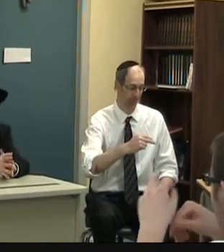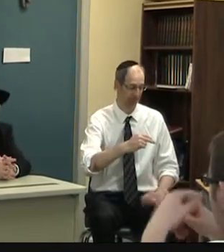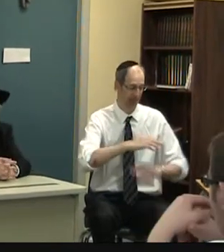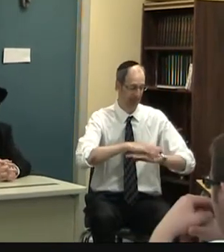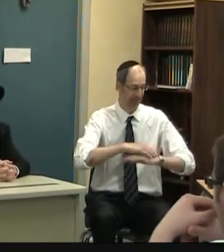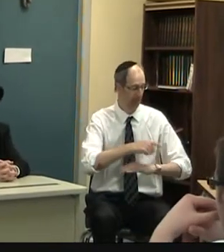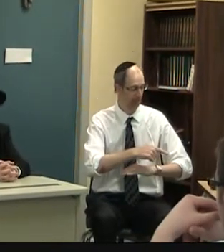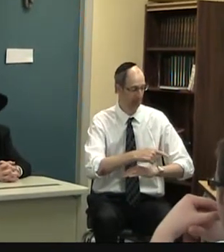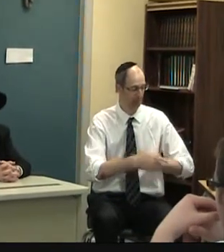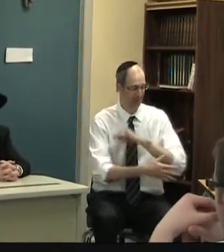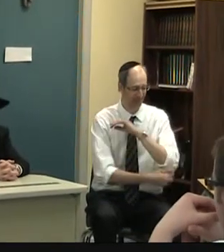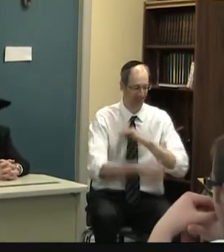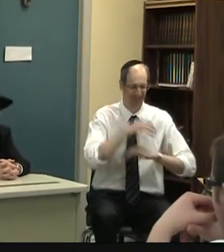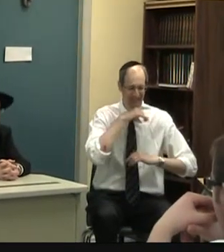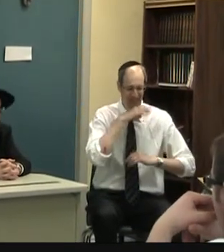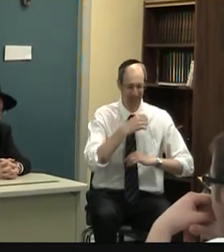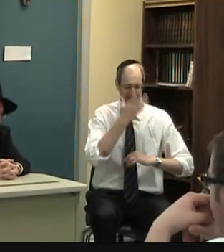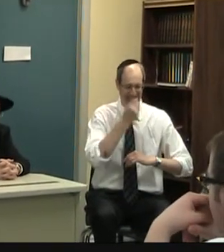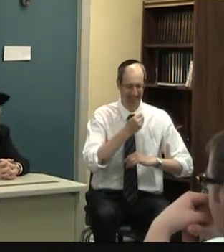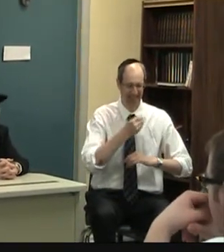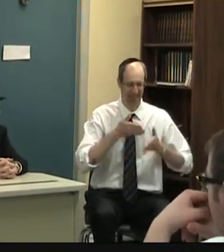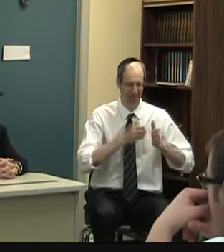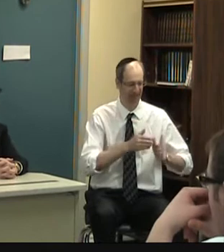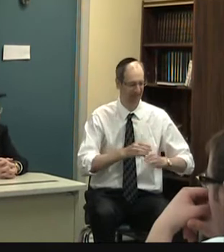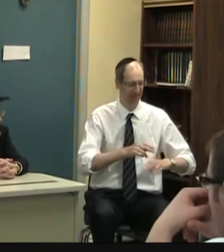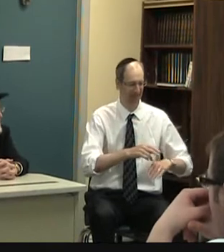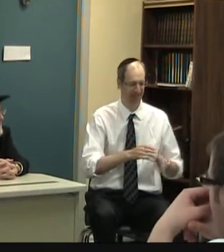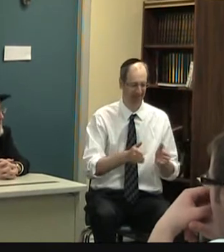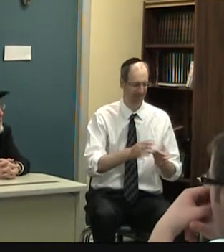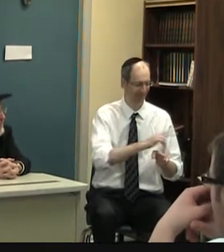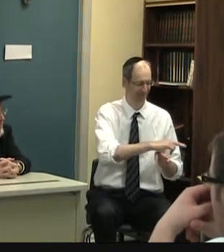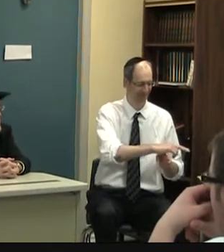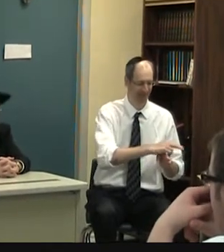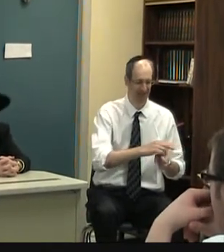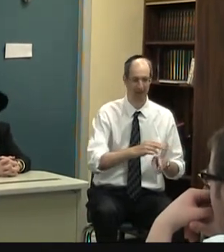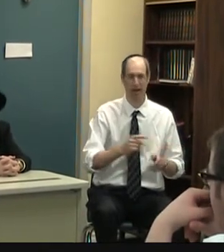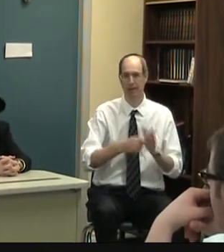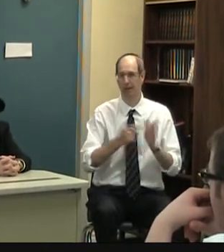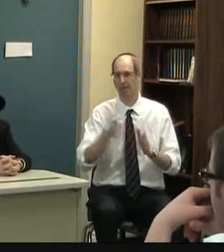Penny to his name is filthy he's sleeping in the streets and you know people can sometimes be cruel wealthy people